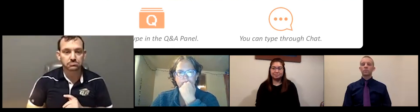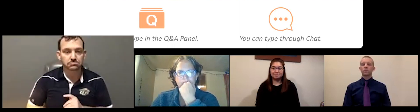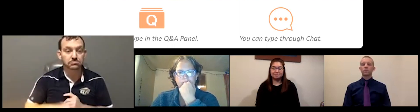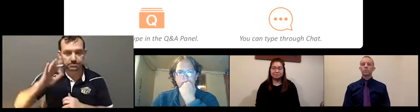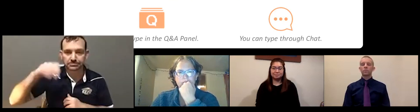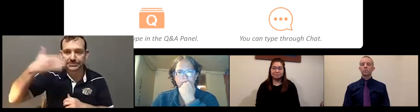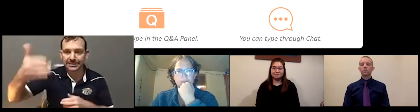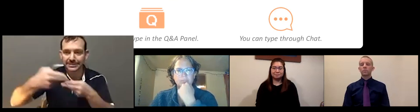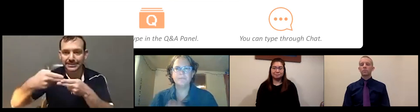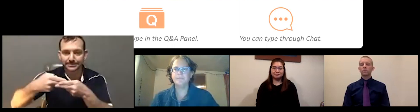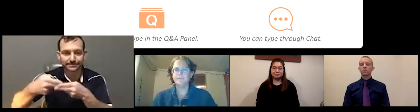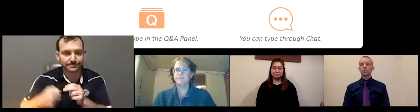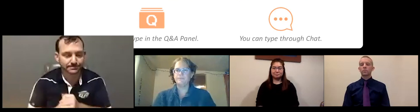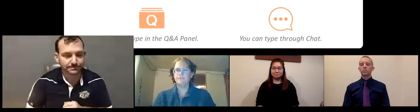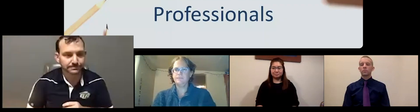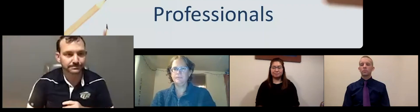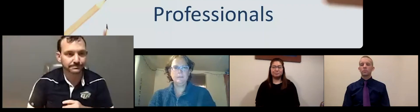Next slide, please.